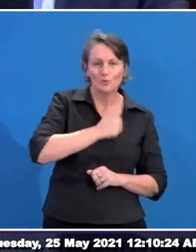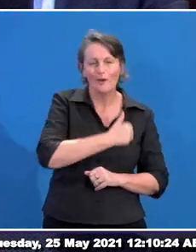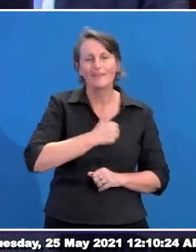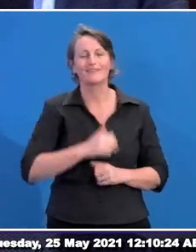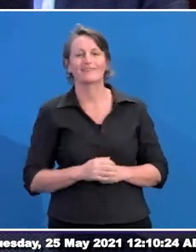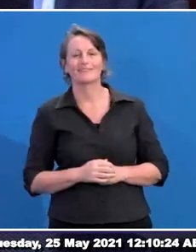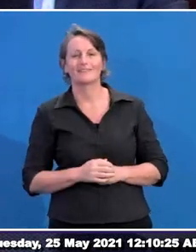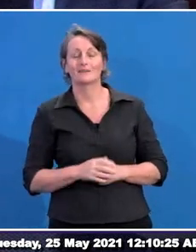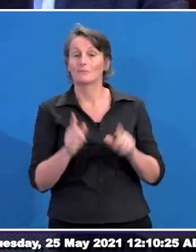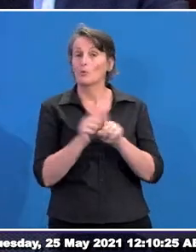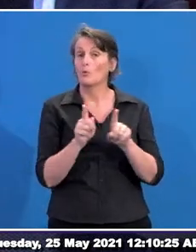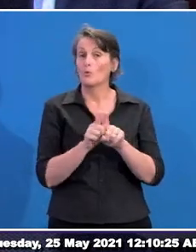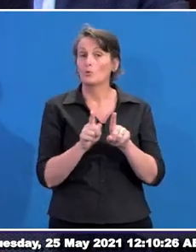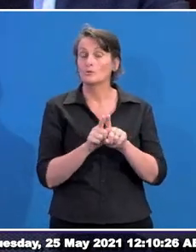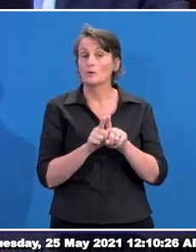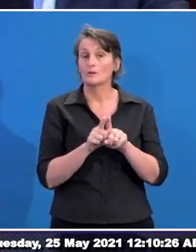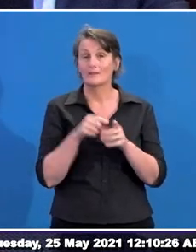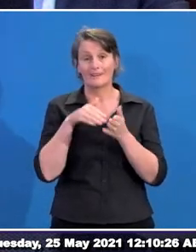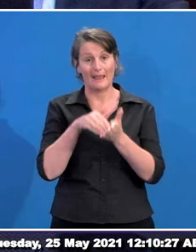but also to help the Royal Commission